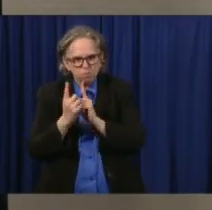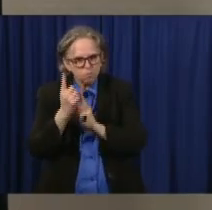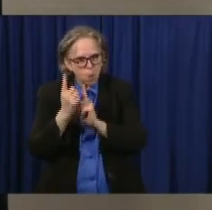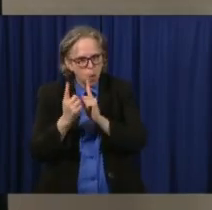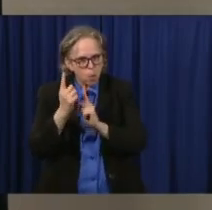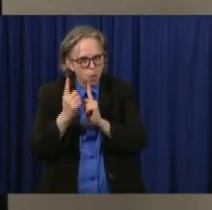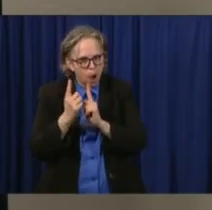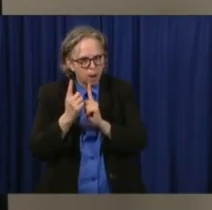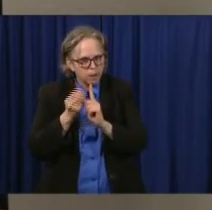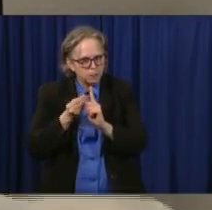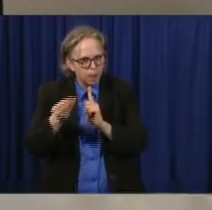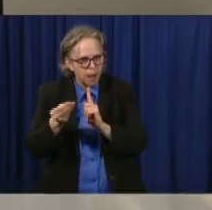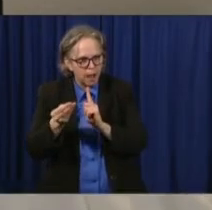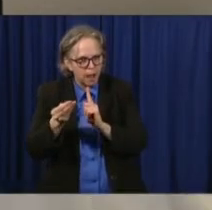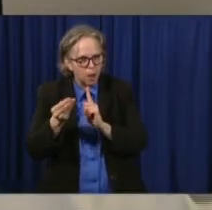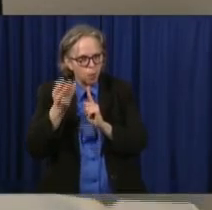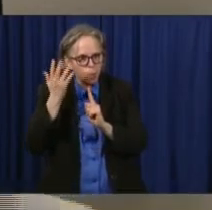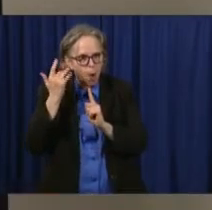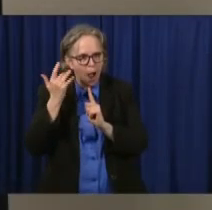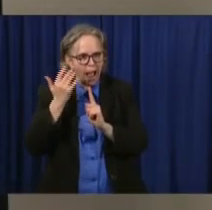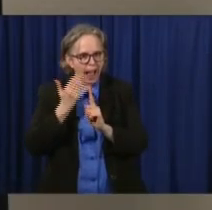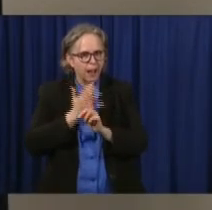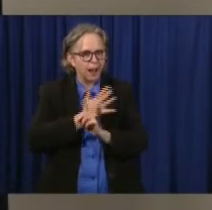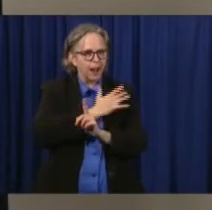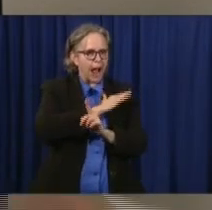EVEN AS HIGH AS FIVE. RIGHT NOW